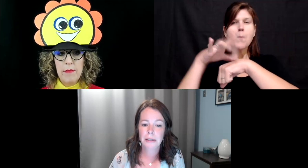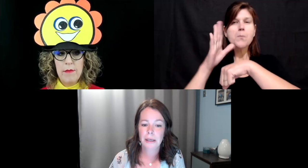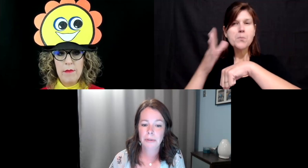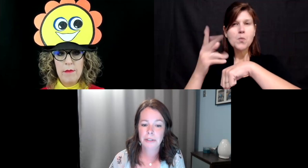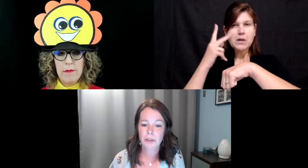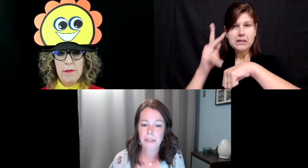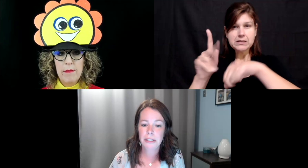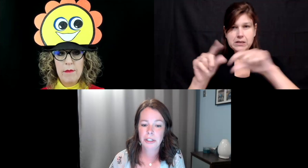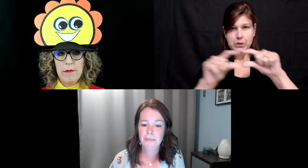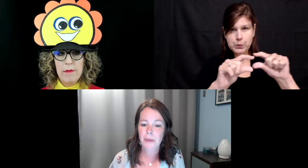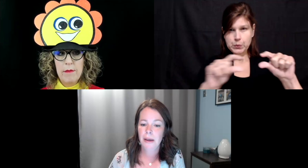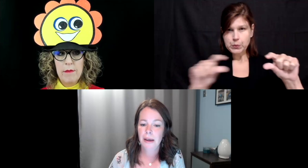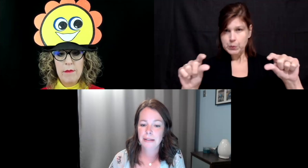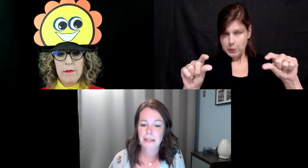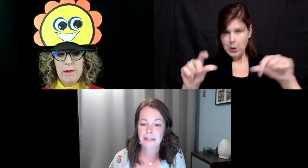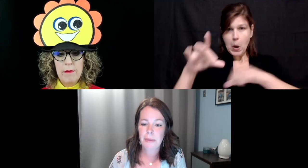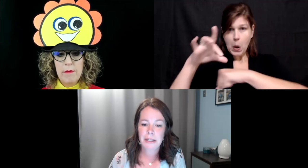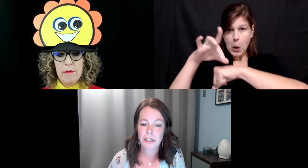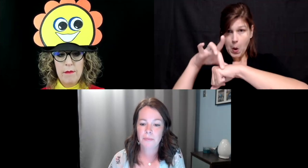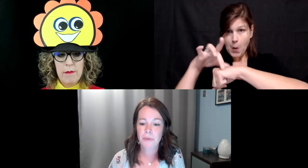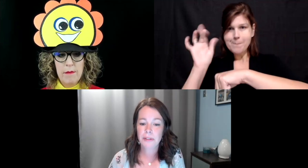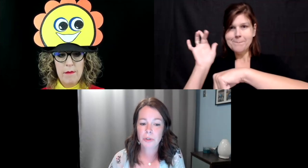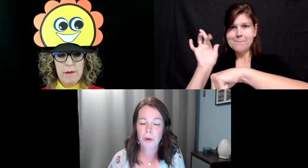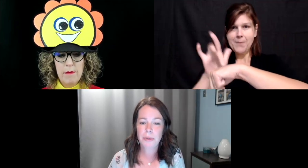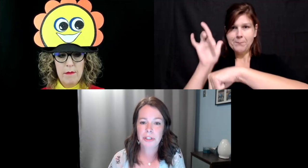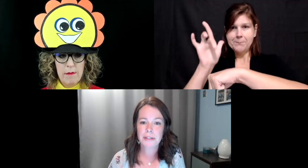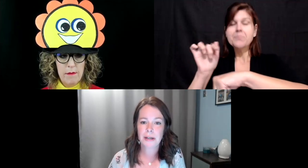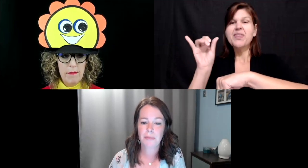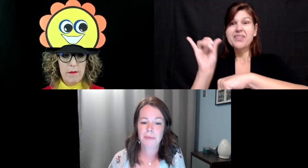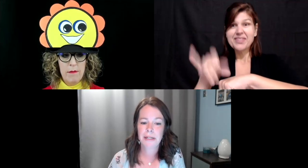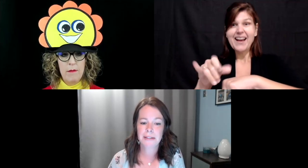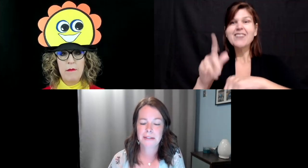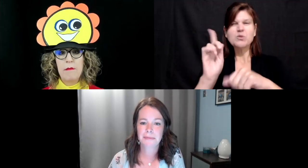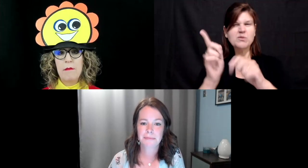labeled Interpretation and select Spanish. This will show up in just a couple of minutes.